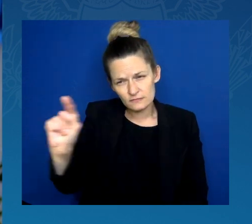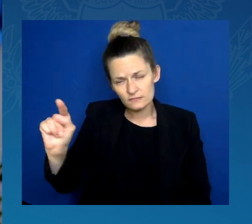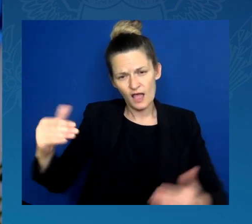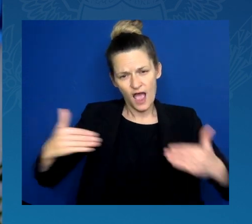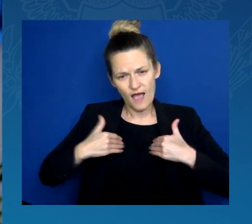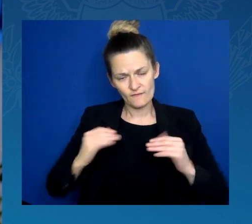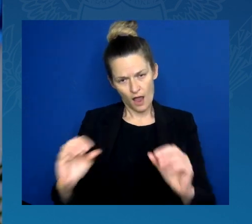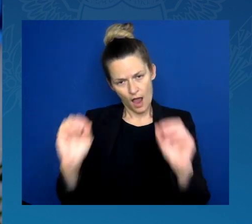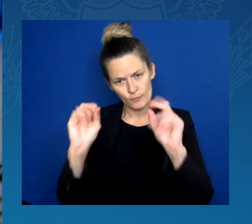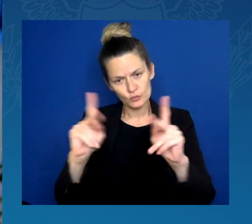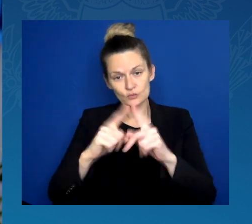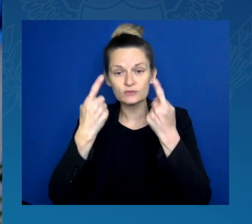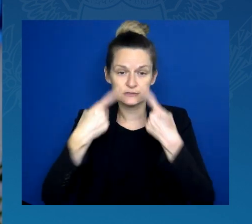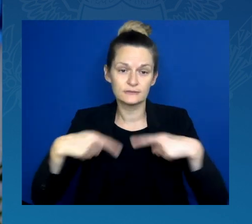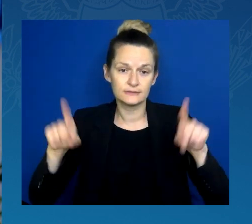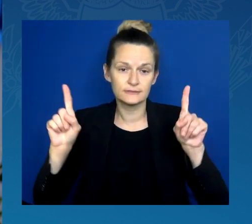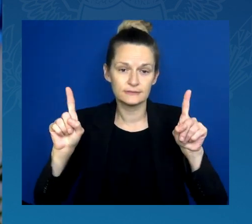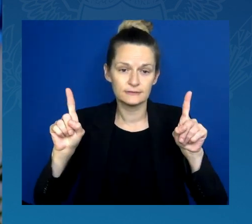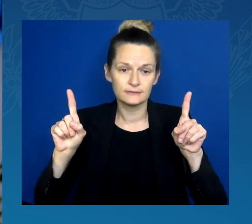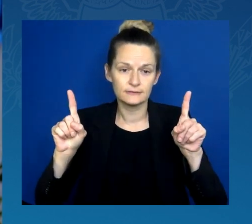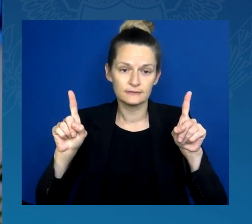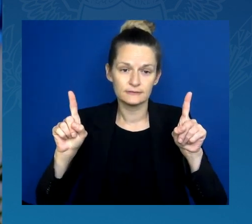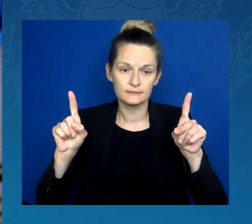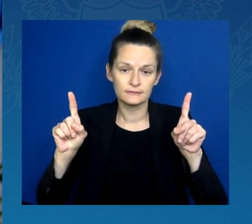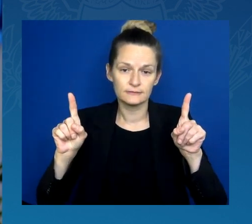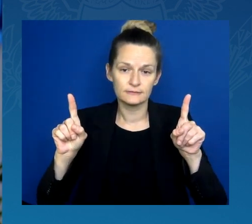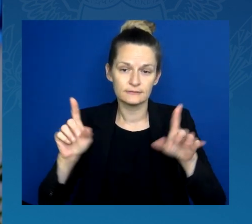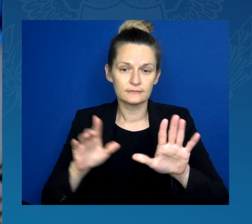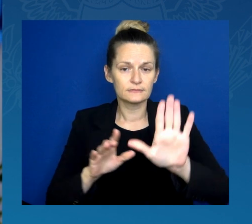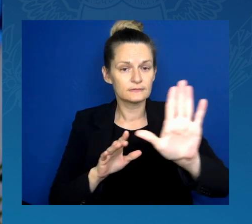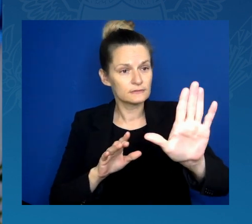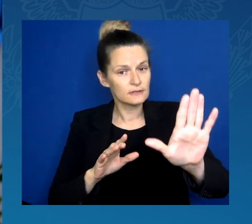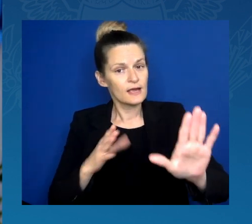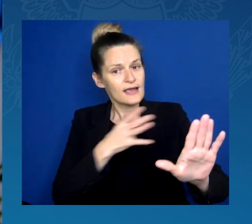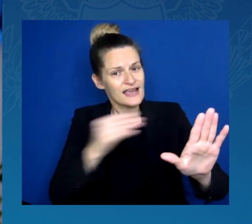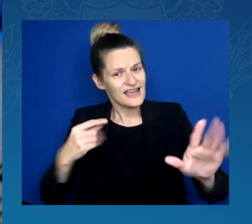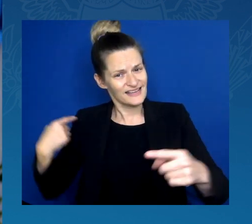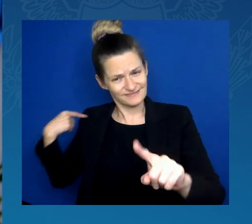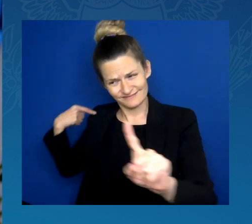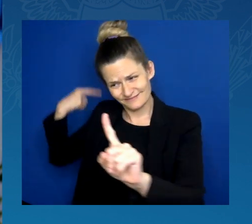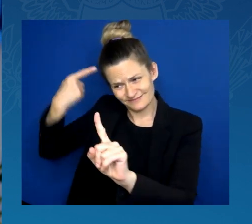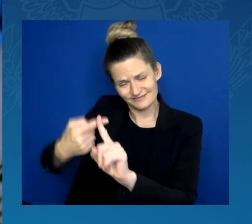And in the last 18 months, we have made clear,